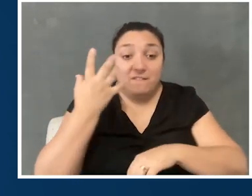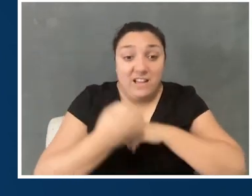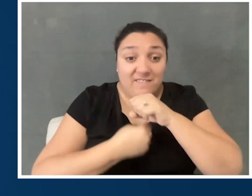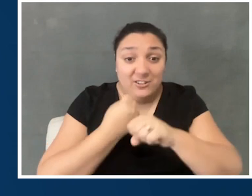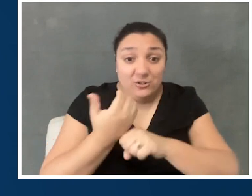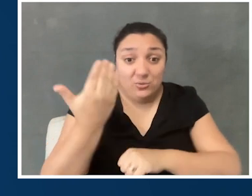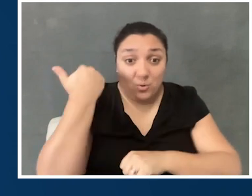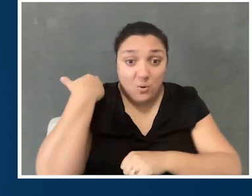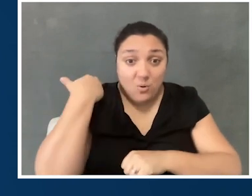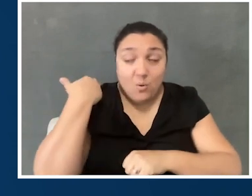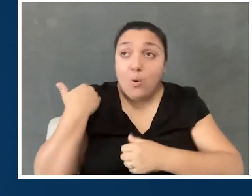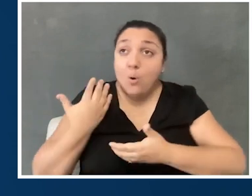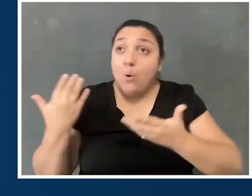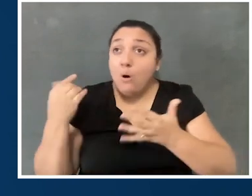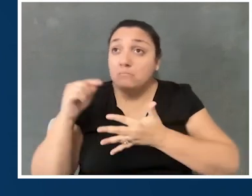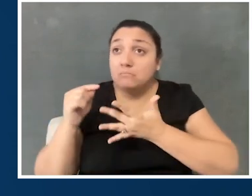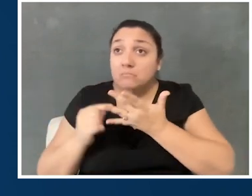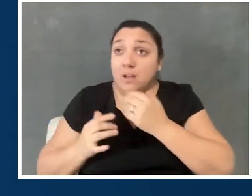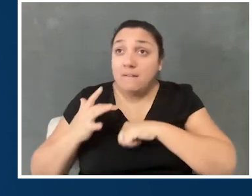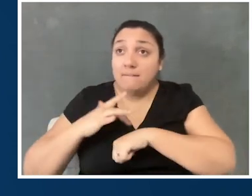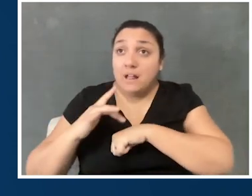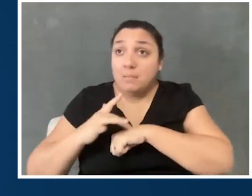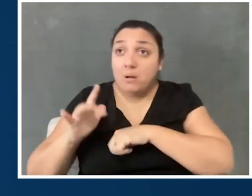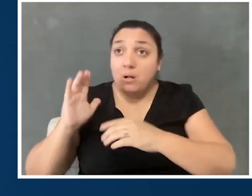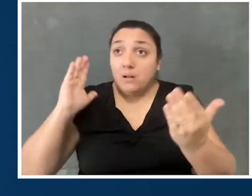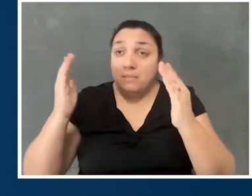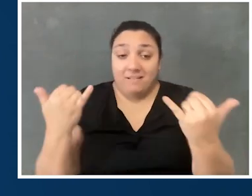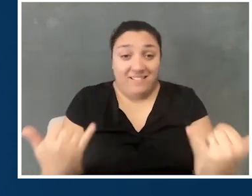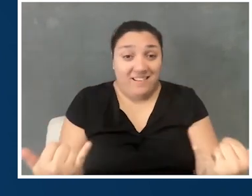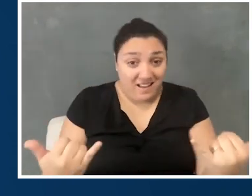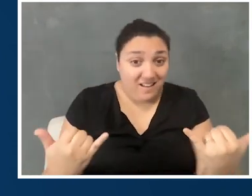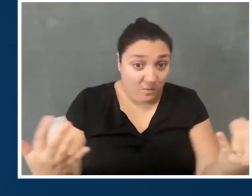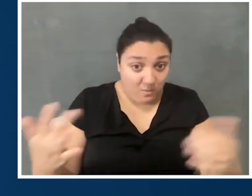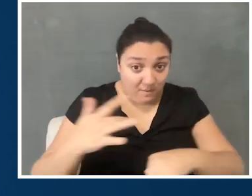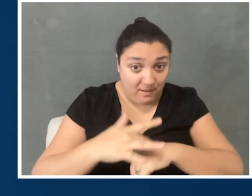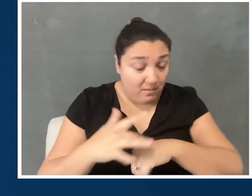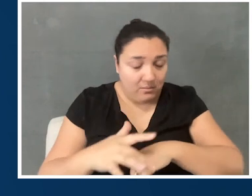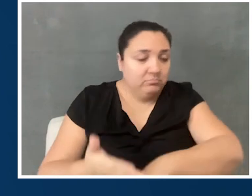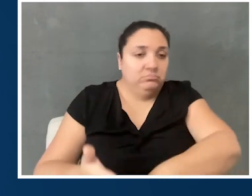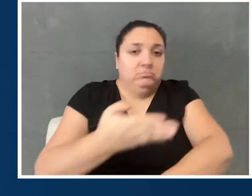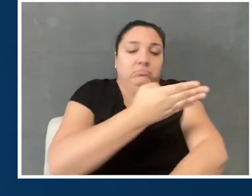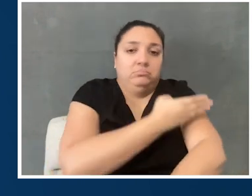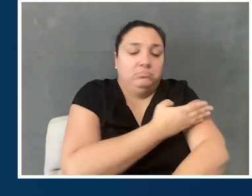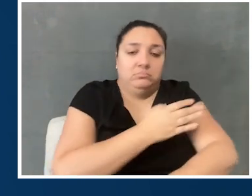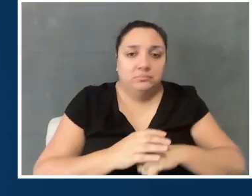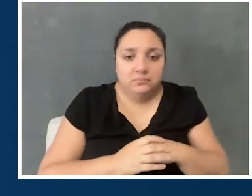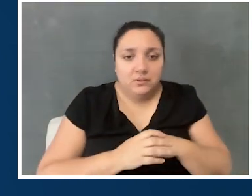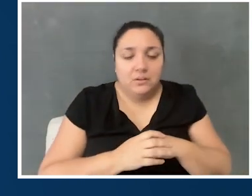what was available, versus what is available now. And maybe there was a time where I would've thought,